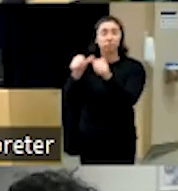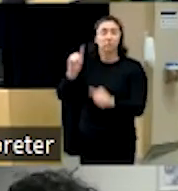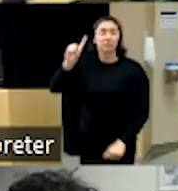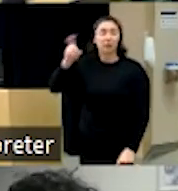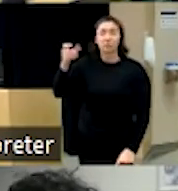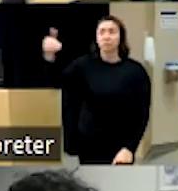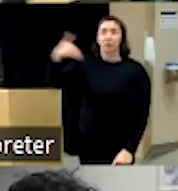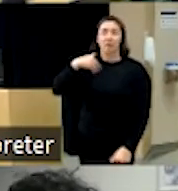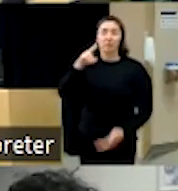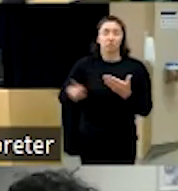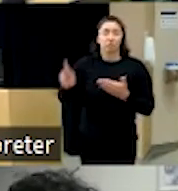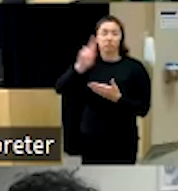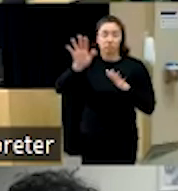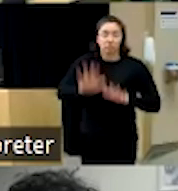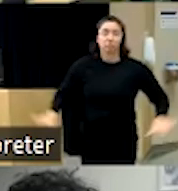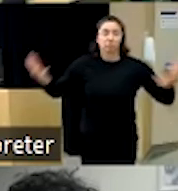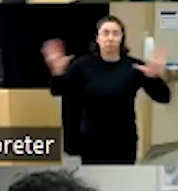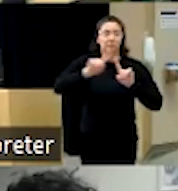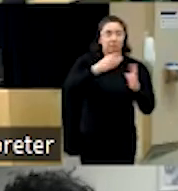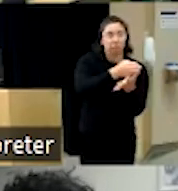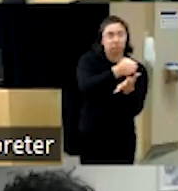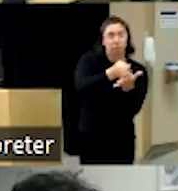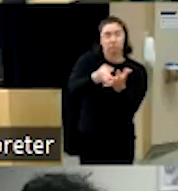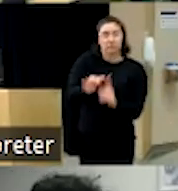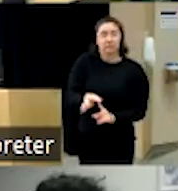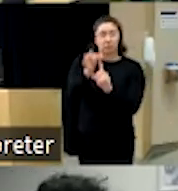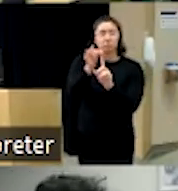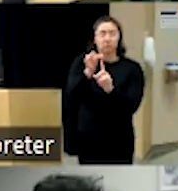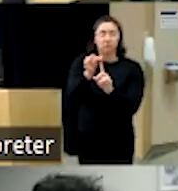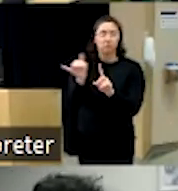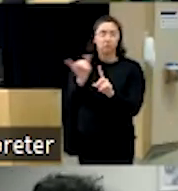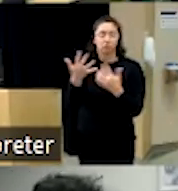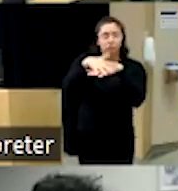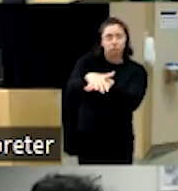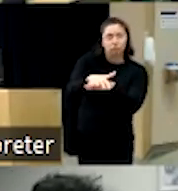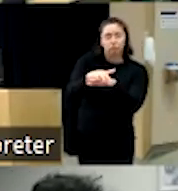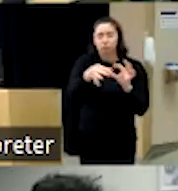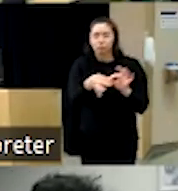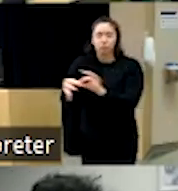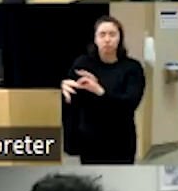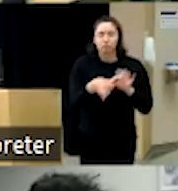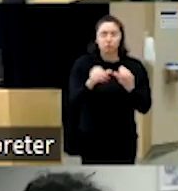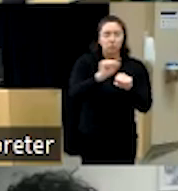and all other Specialties if we need to we also work very closely with Psychiatry so